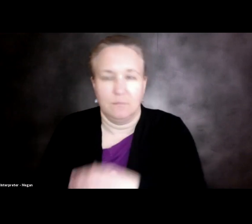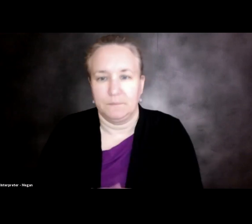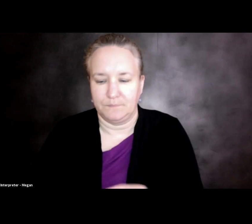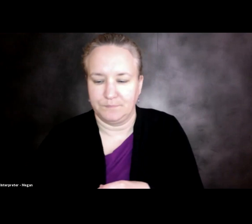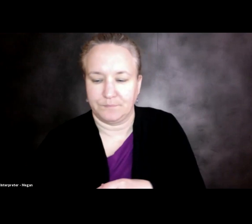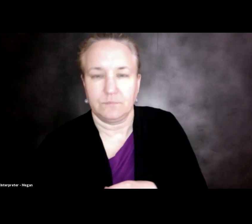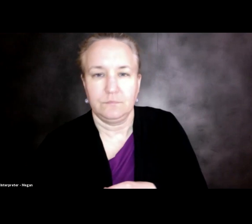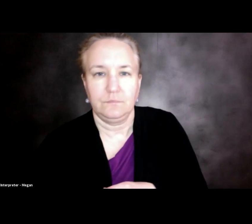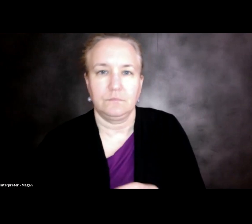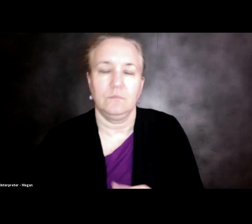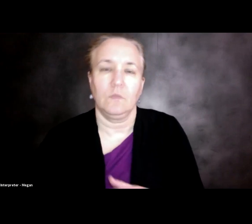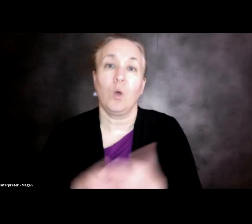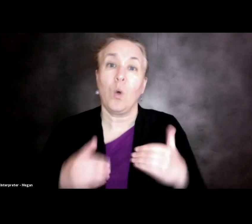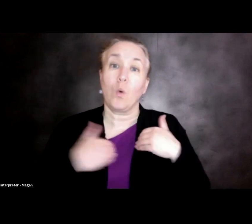Whereas youth agency is frequently